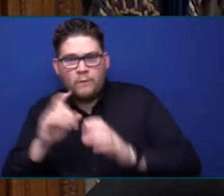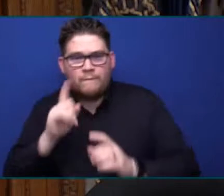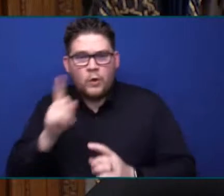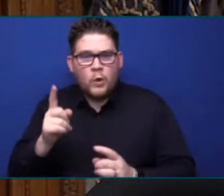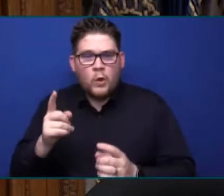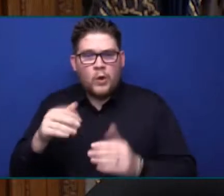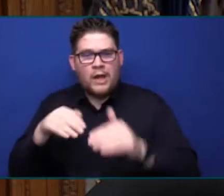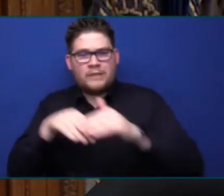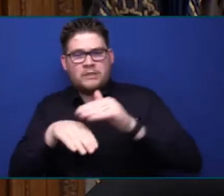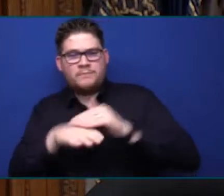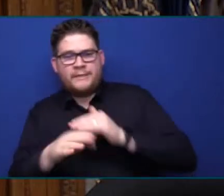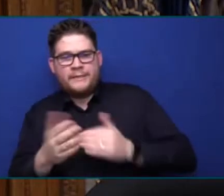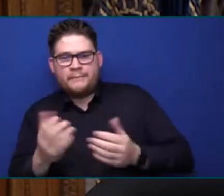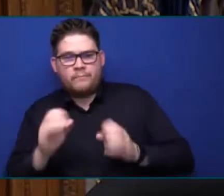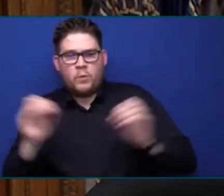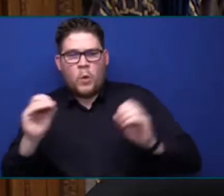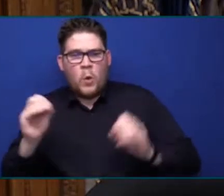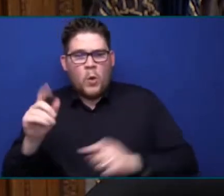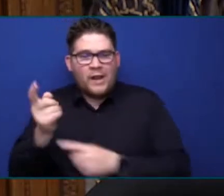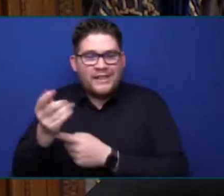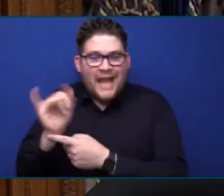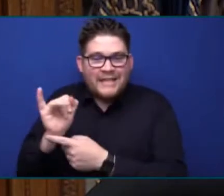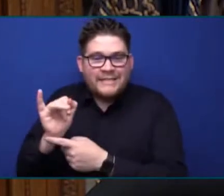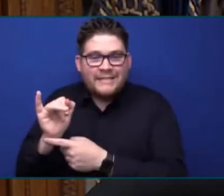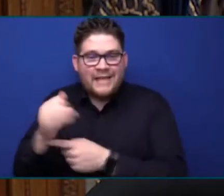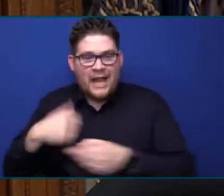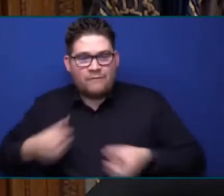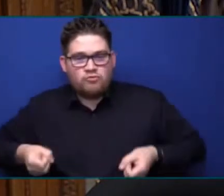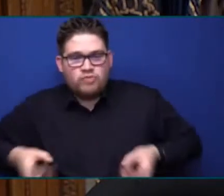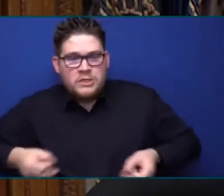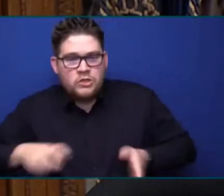or my staff and caucus colleagues doing everything they can to ensure that I’m